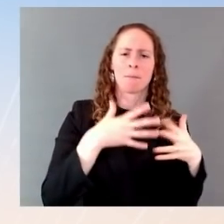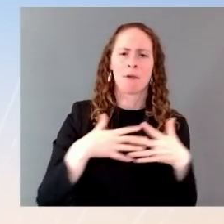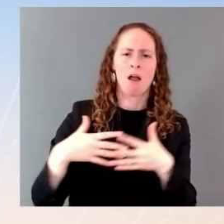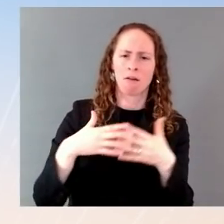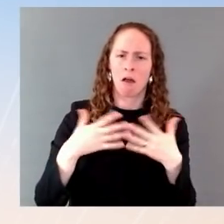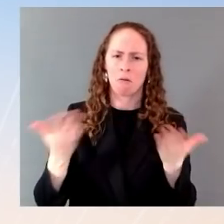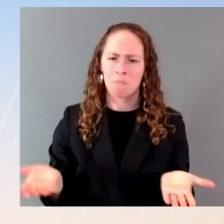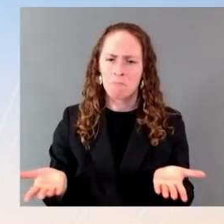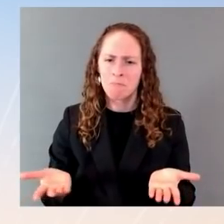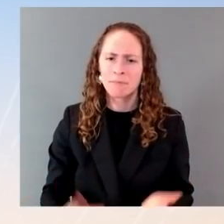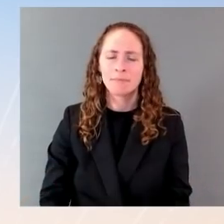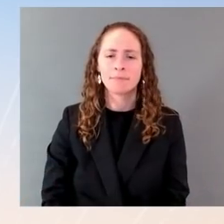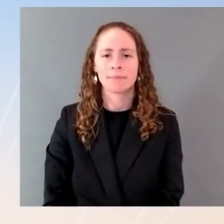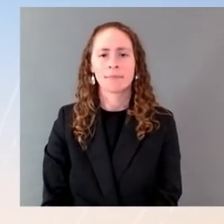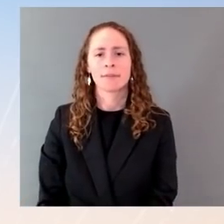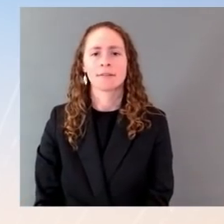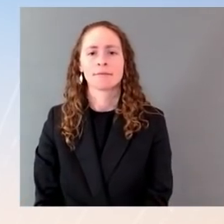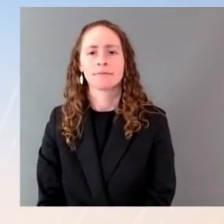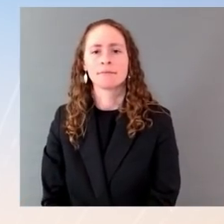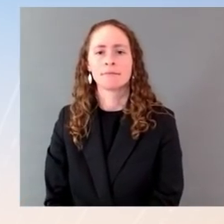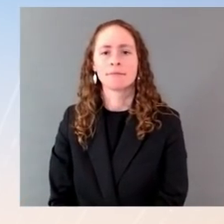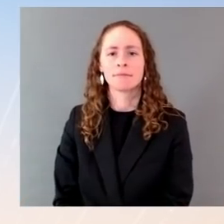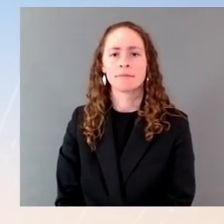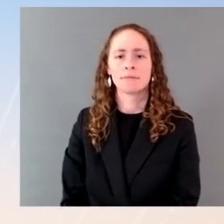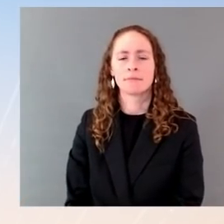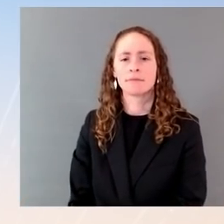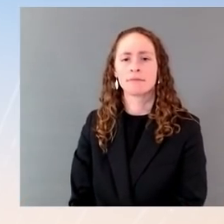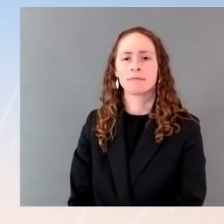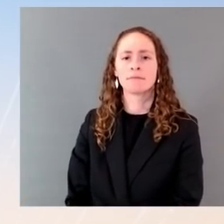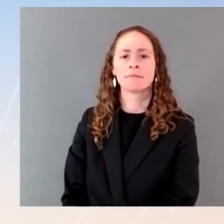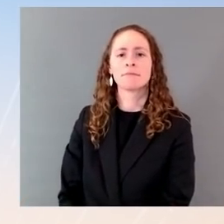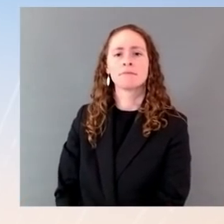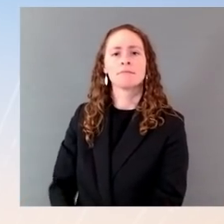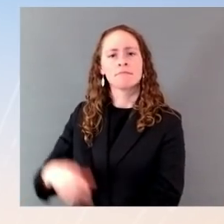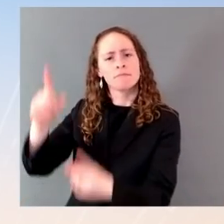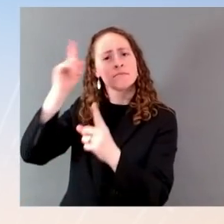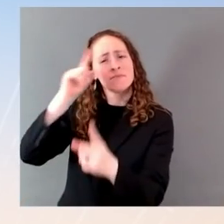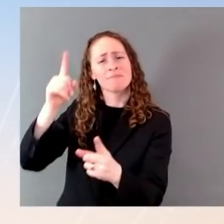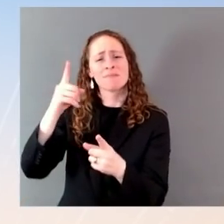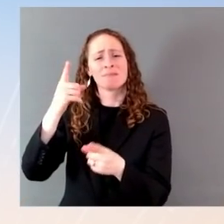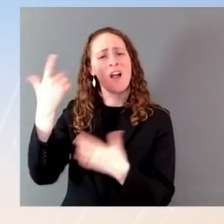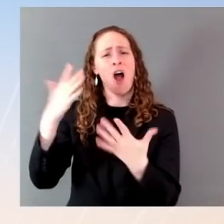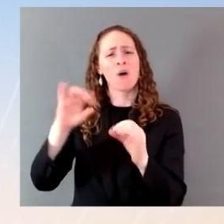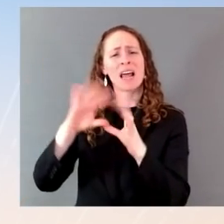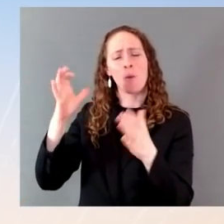and not to send another son, grandson, granddaughter, or daughter into a war